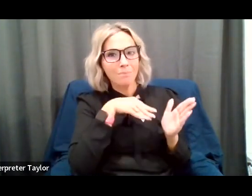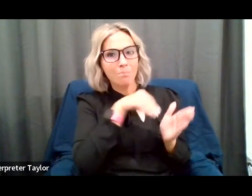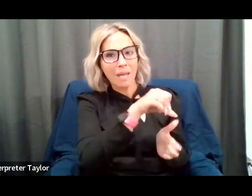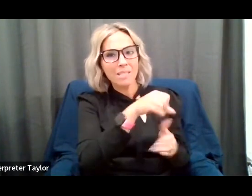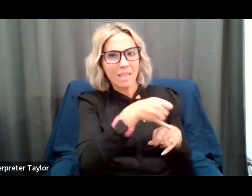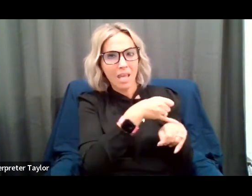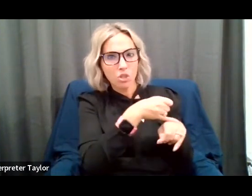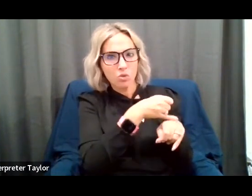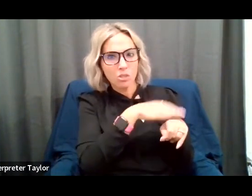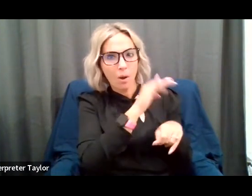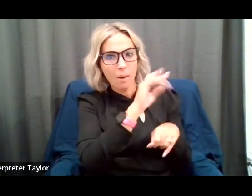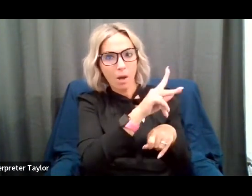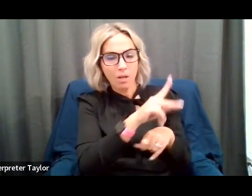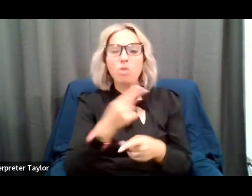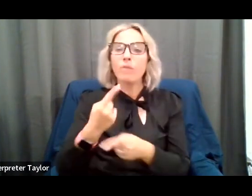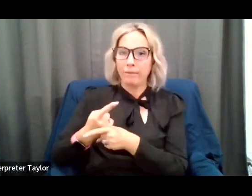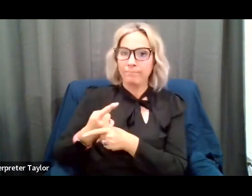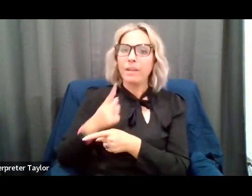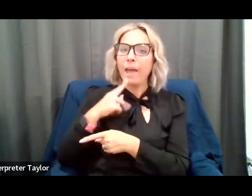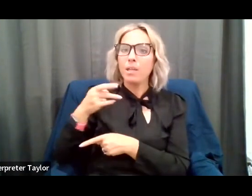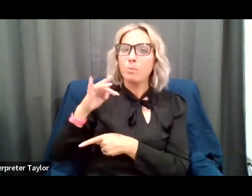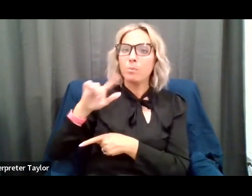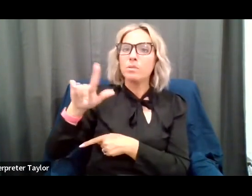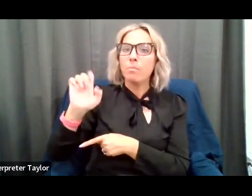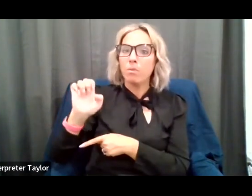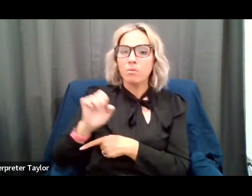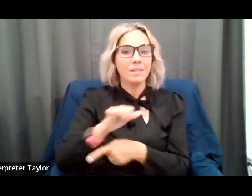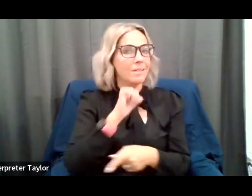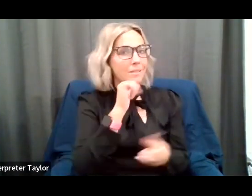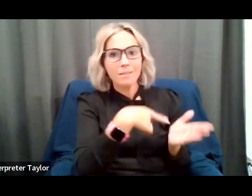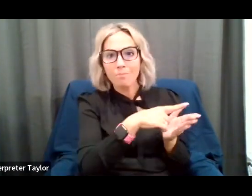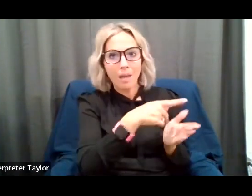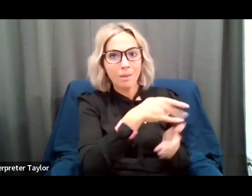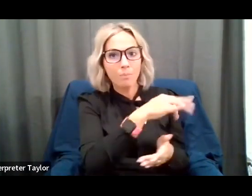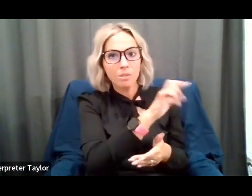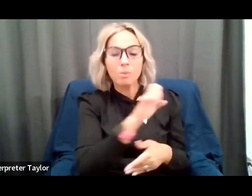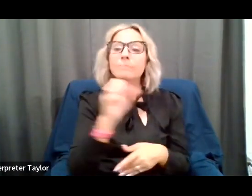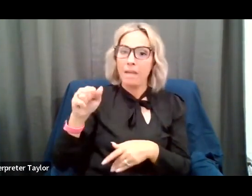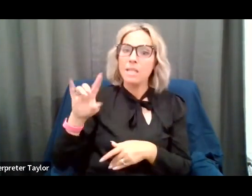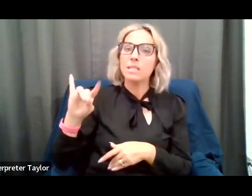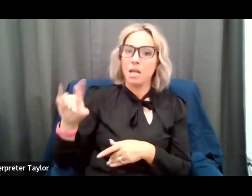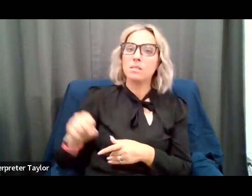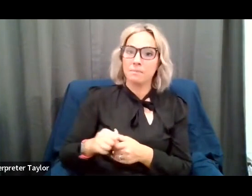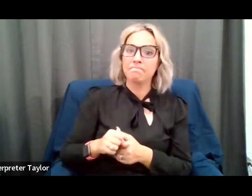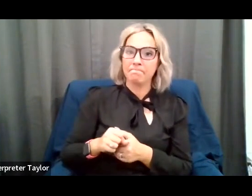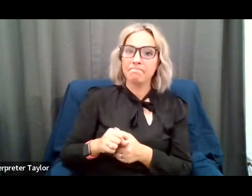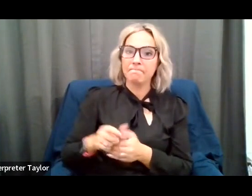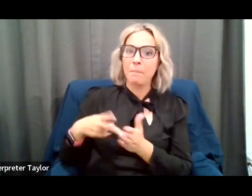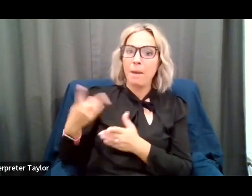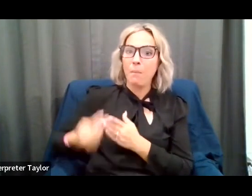A-and principal too, sir. [Yeah,] it doesn't pay the principal? No, no, no, it does-it does-it-it pays both. And you still have the principal.